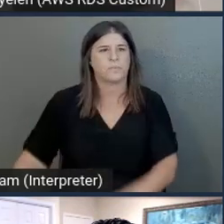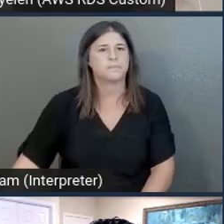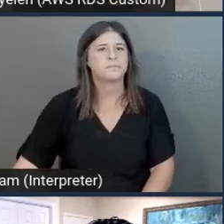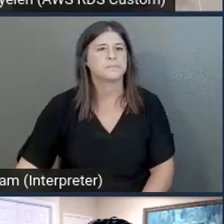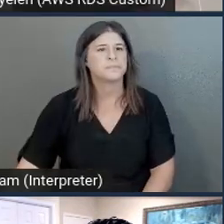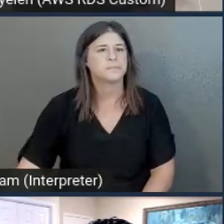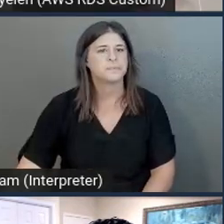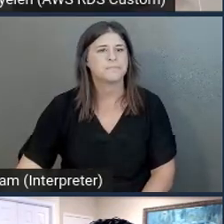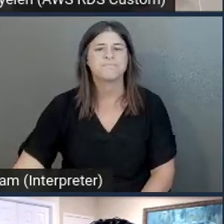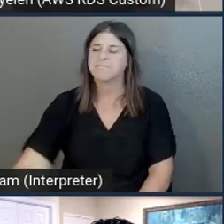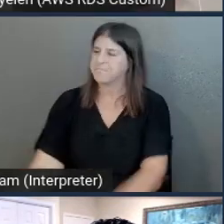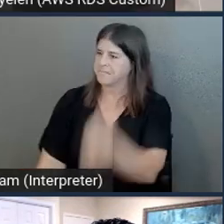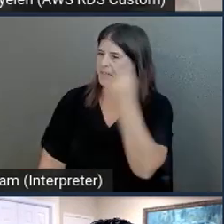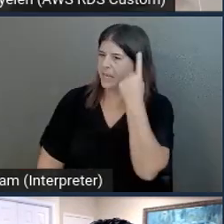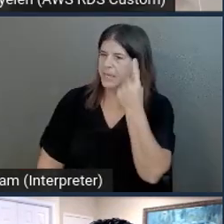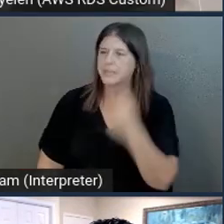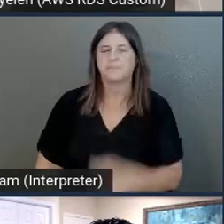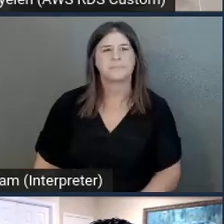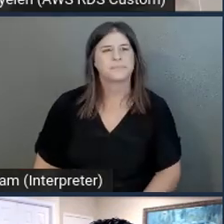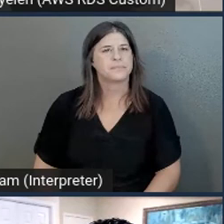Got it. Yeah, this is really cool.